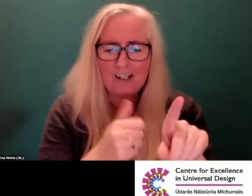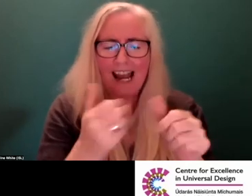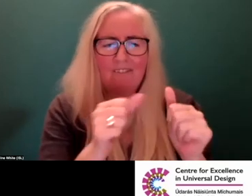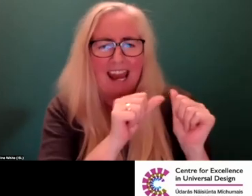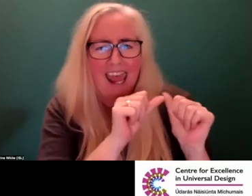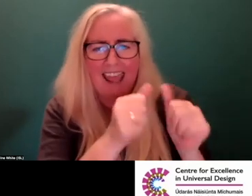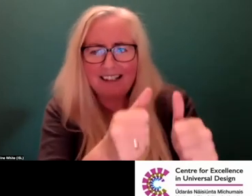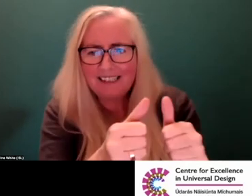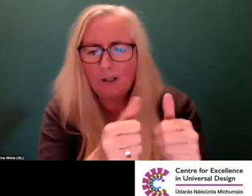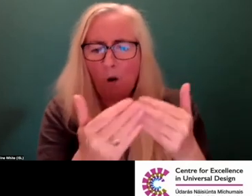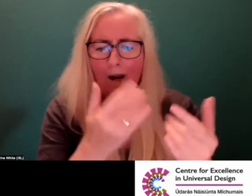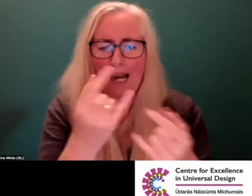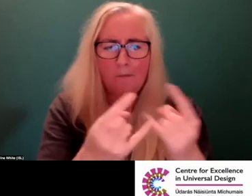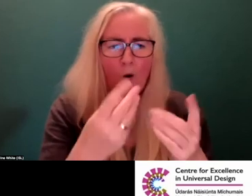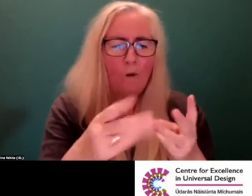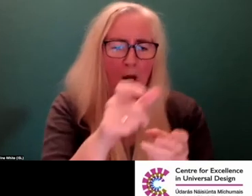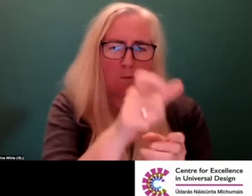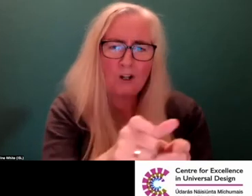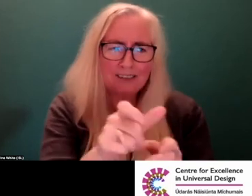But then there's the legacy issues around what happens when somebody